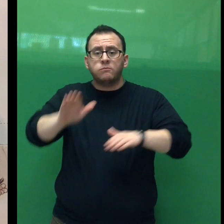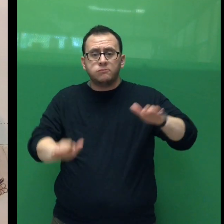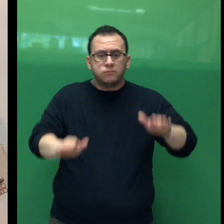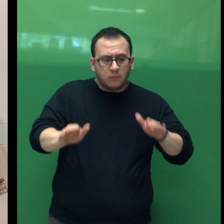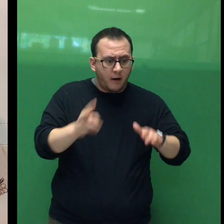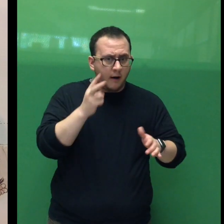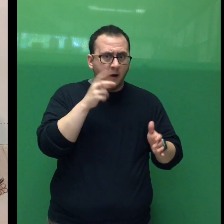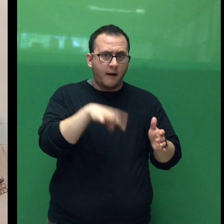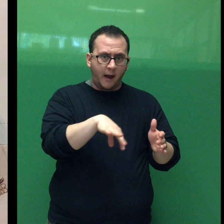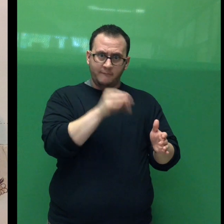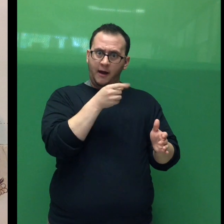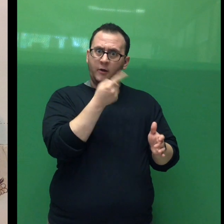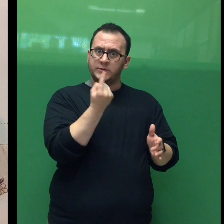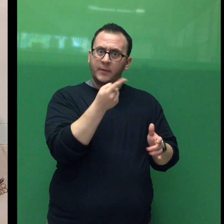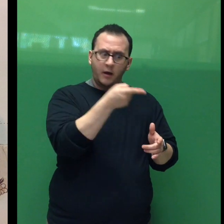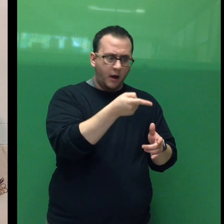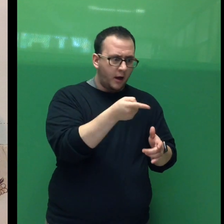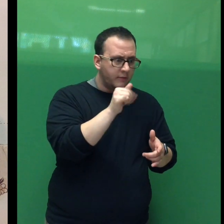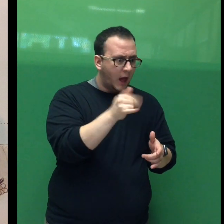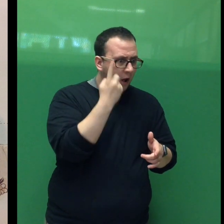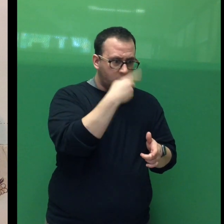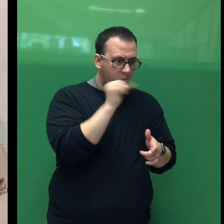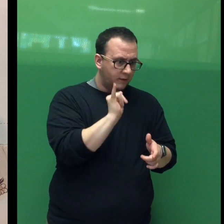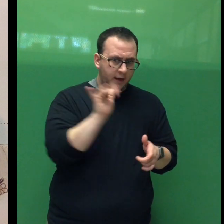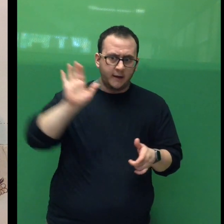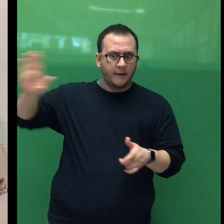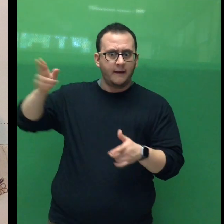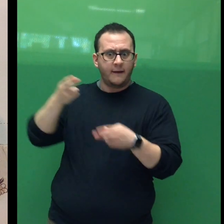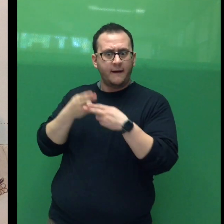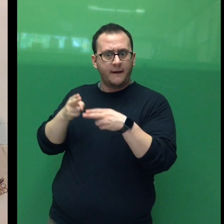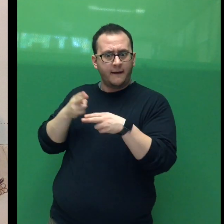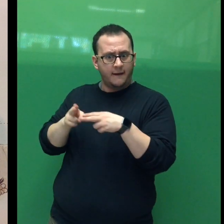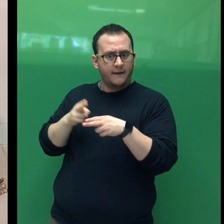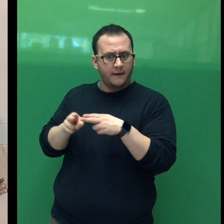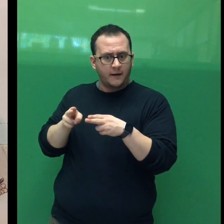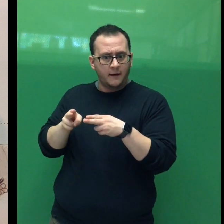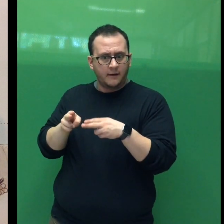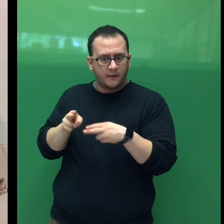On the left: the previously described picture. On the right: Linden signs using American Sign Language.]